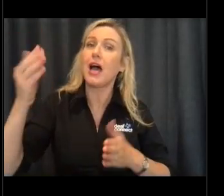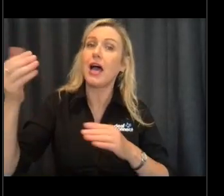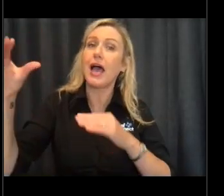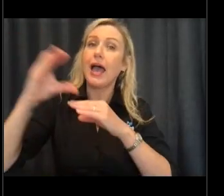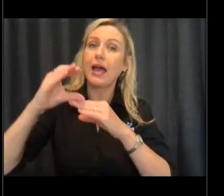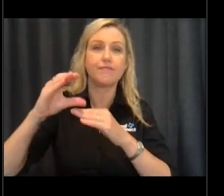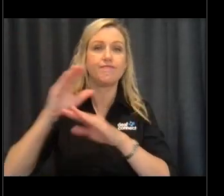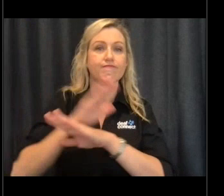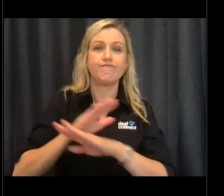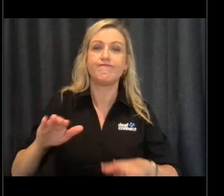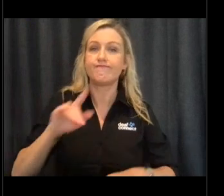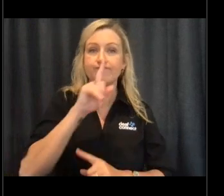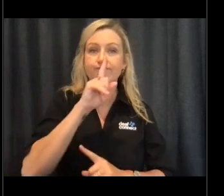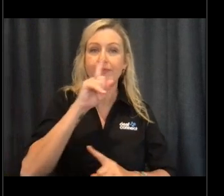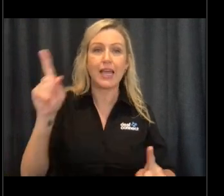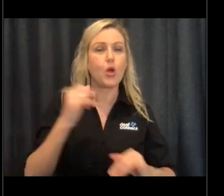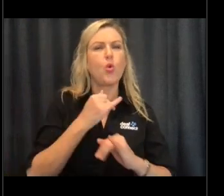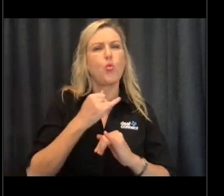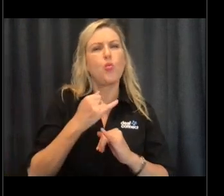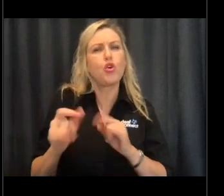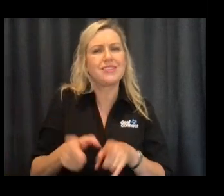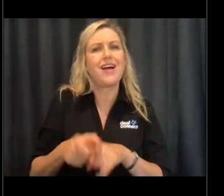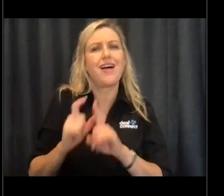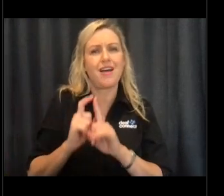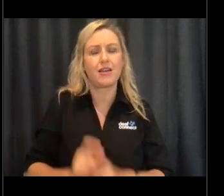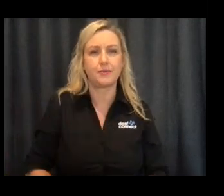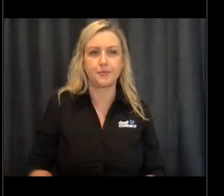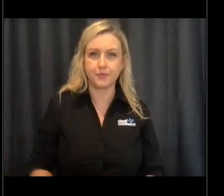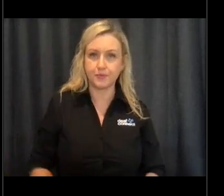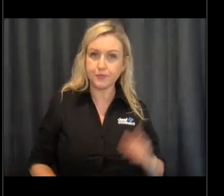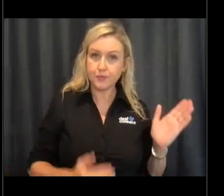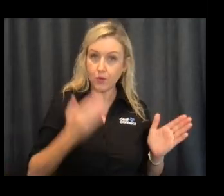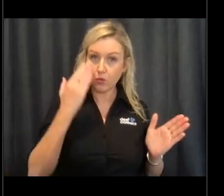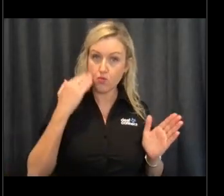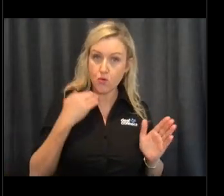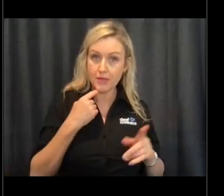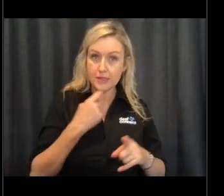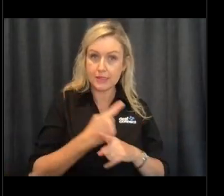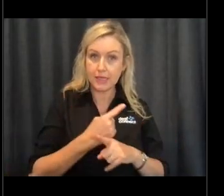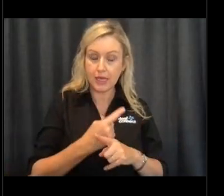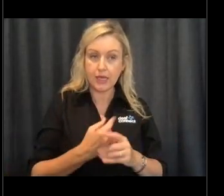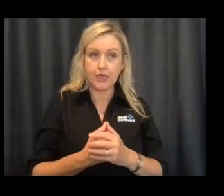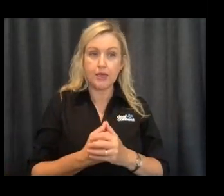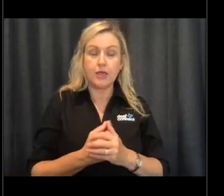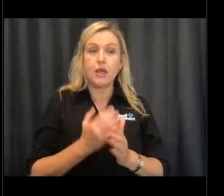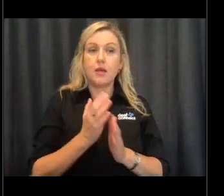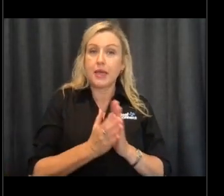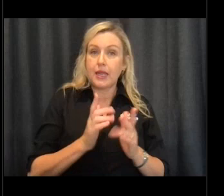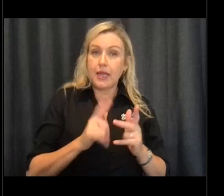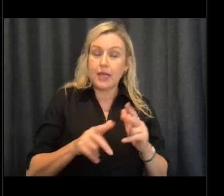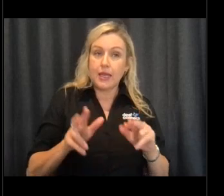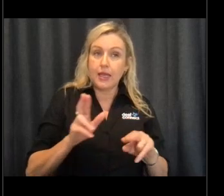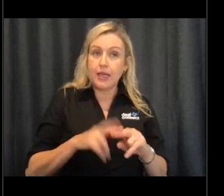It's just what happens. What you're saying there in that sense is if you have a client who is planning